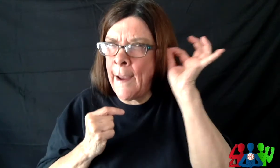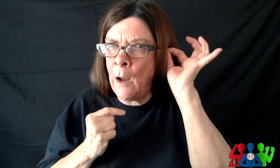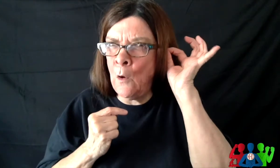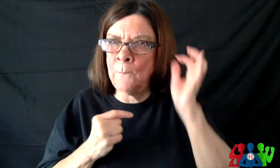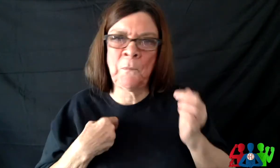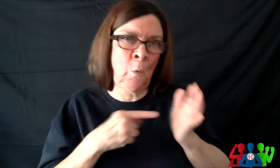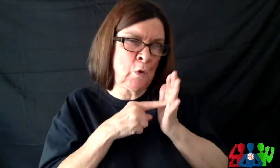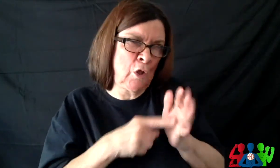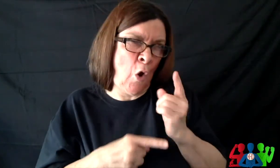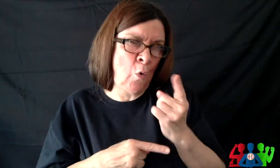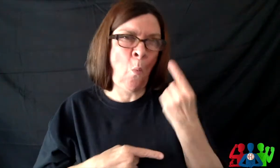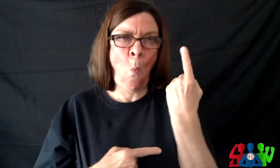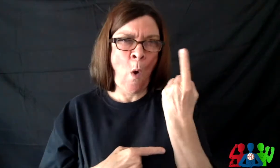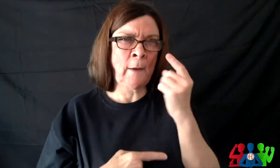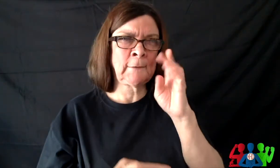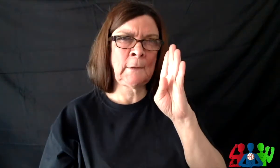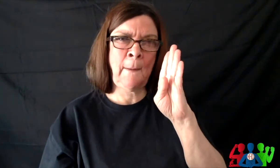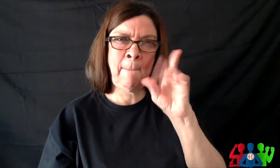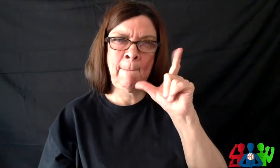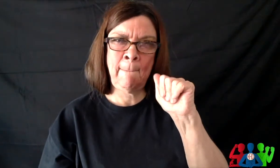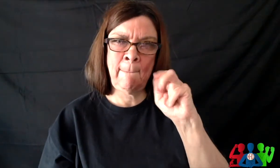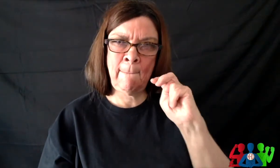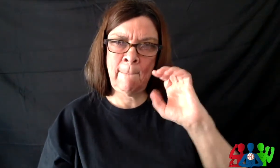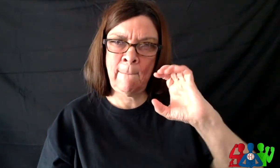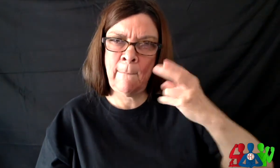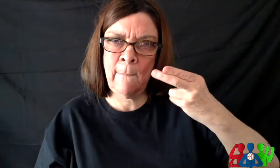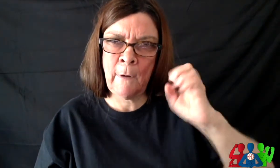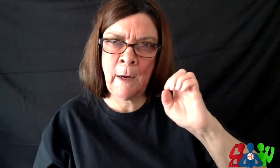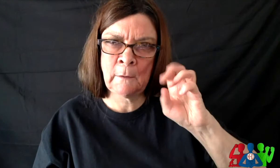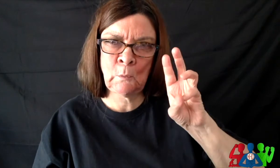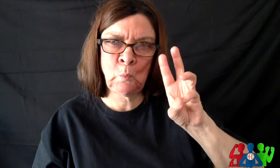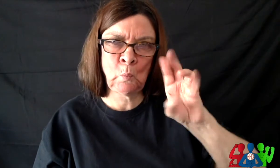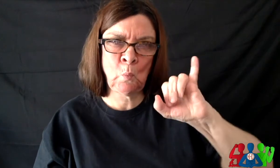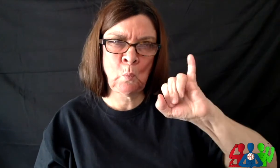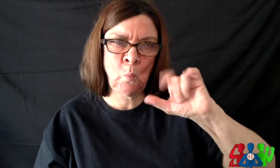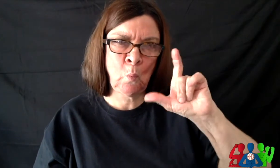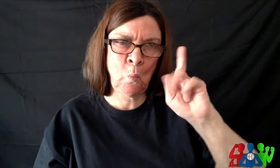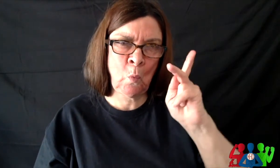especially in the eyes, in the hair. Let me show you what I mean with the portrait of